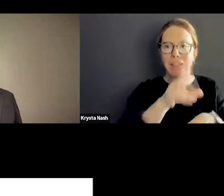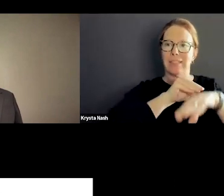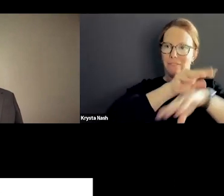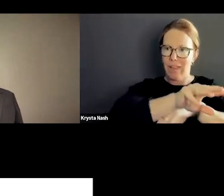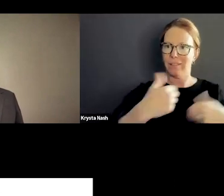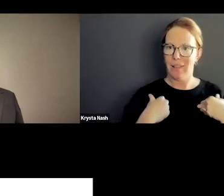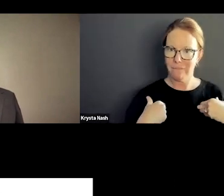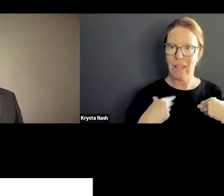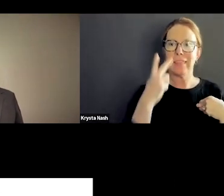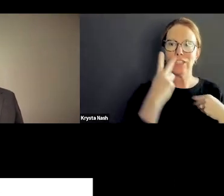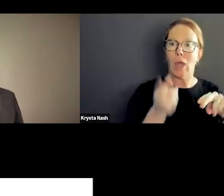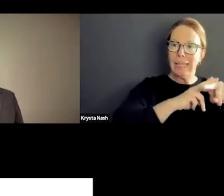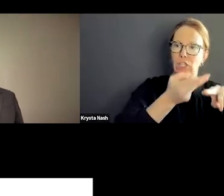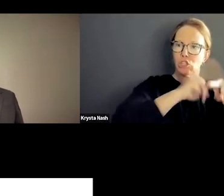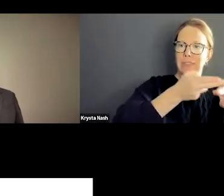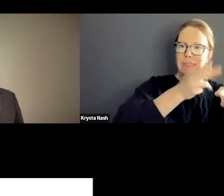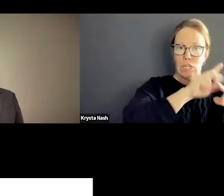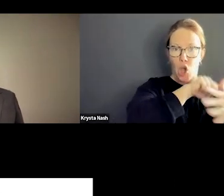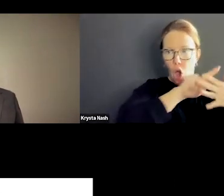They saw increases in all of these different outcomes.